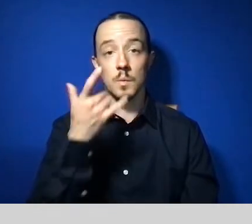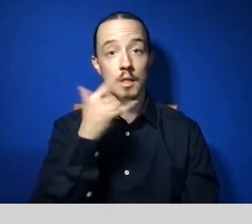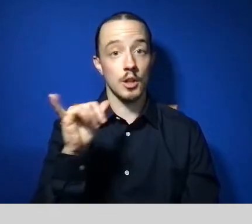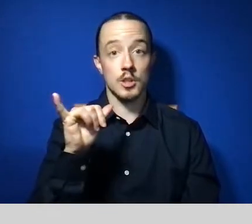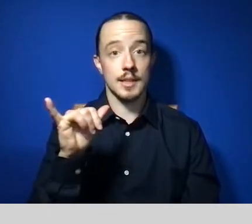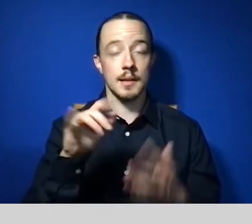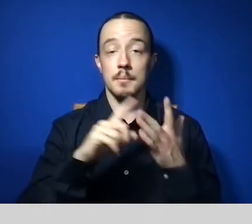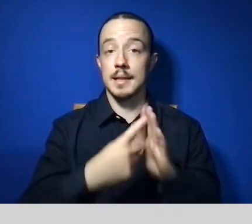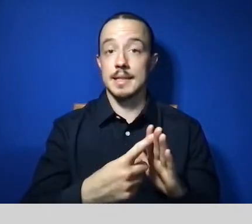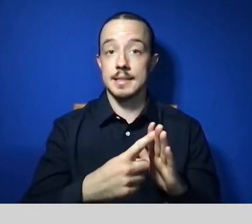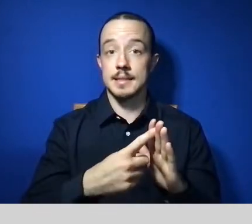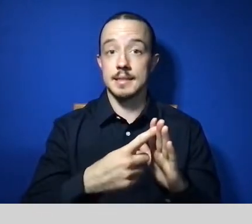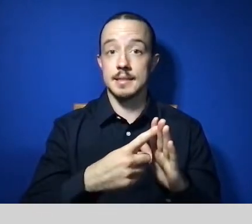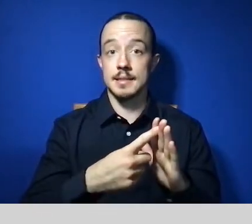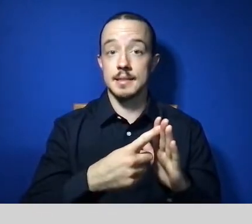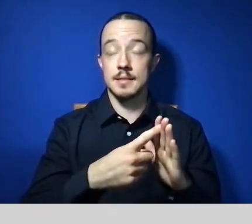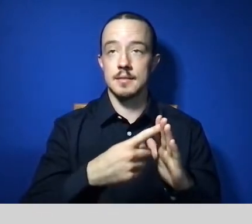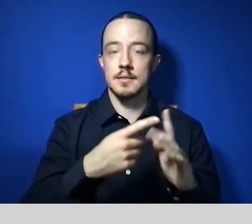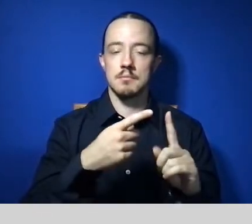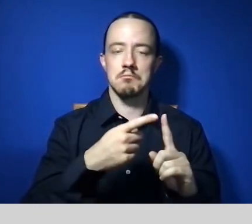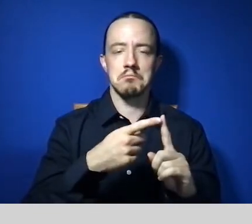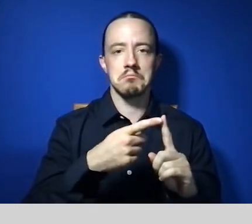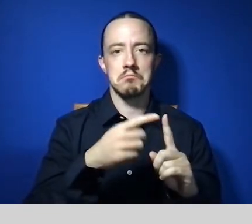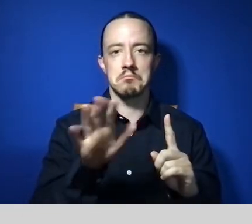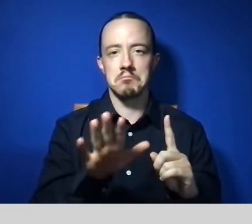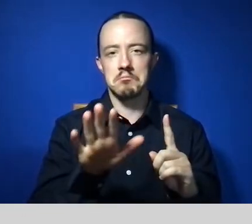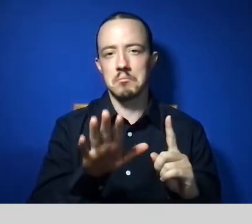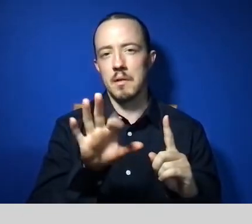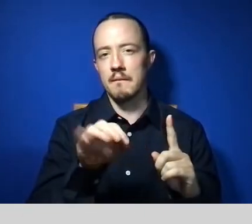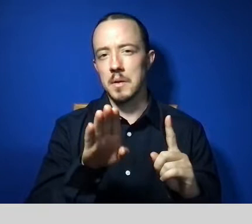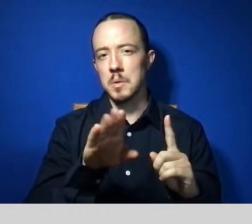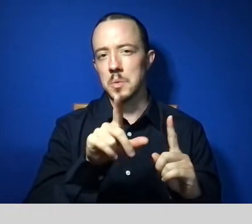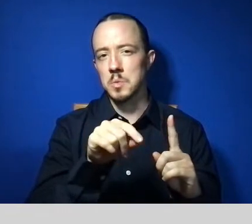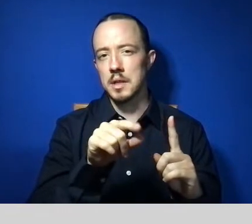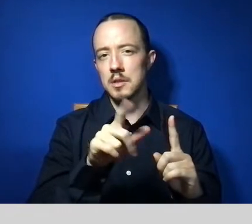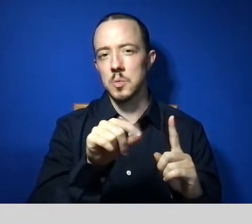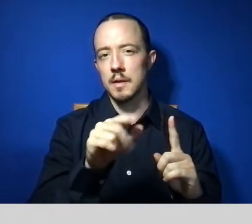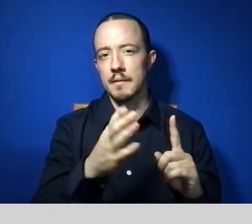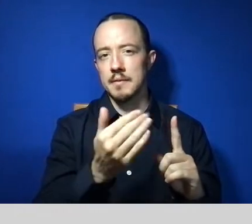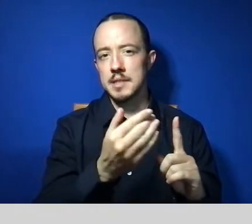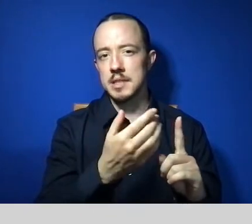And it looks like it begins at about February 20th, 2015.